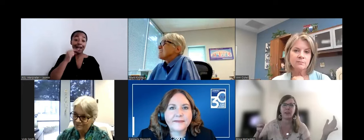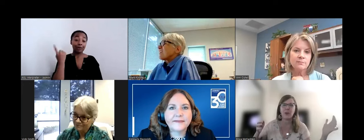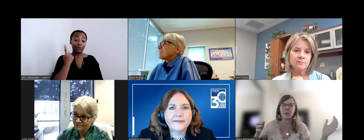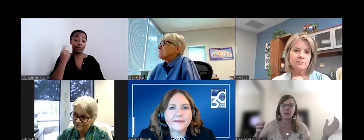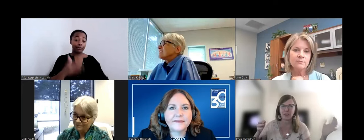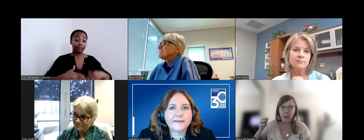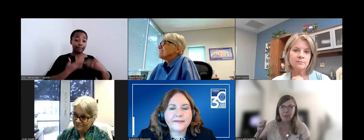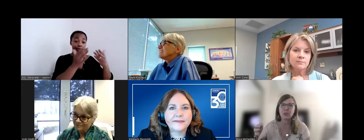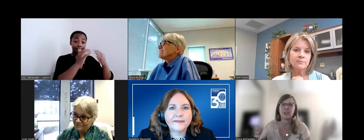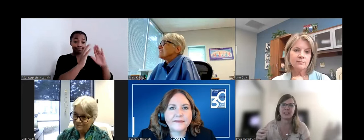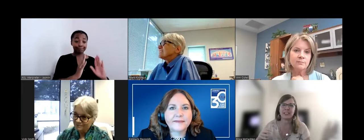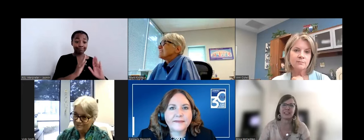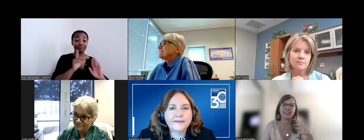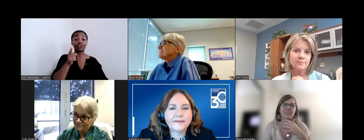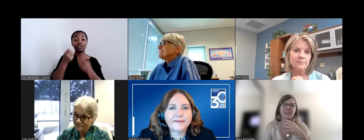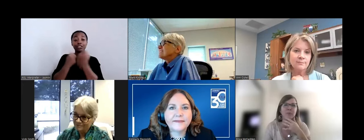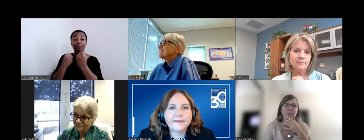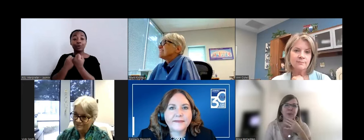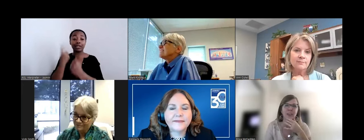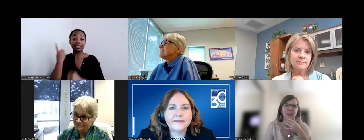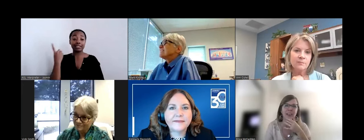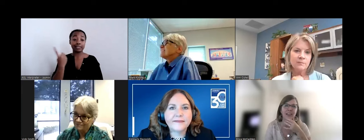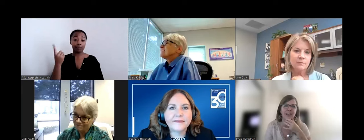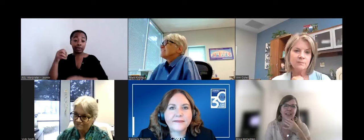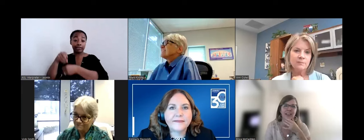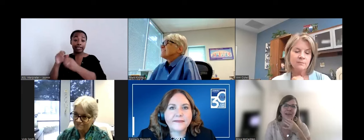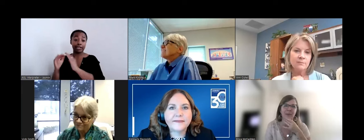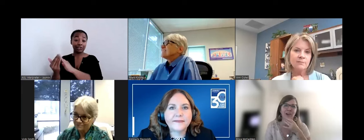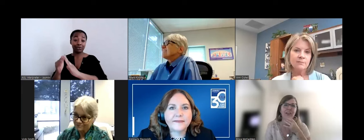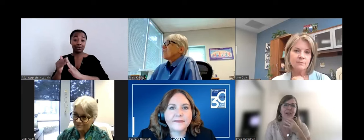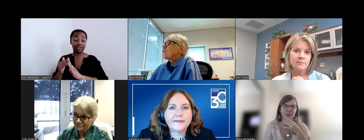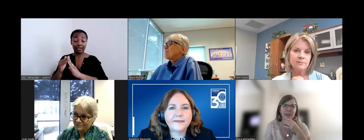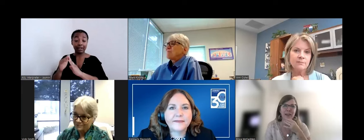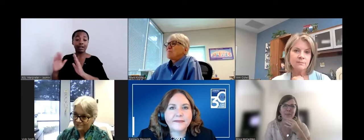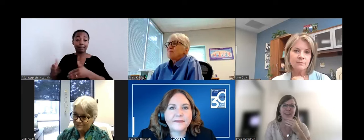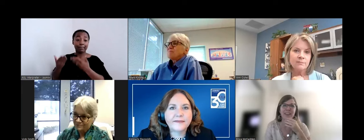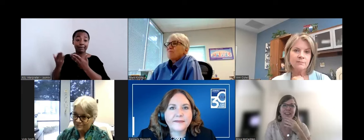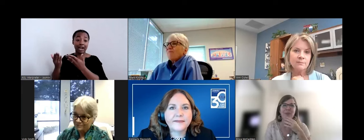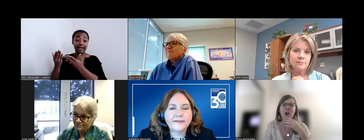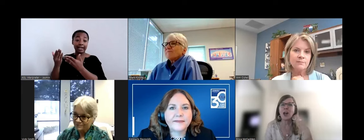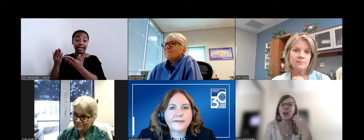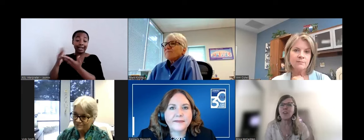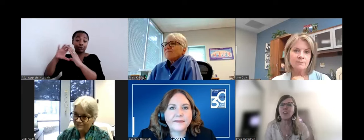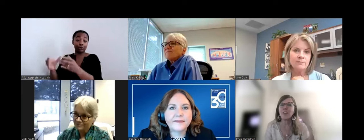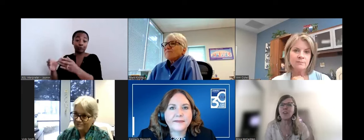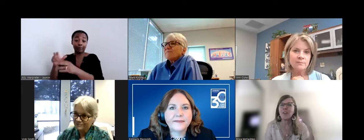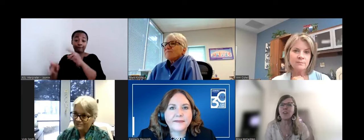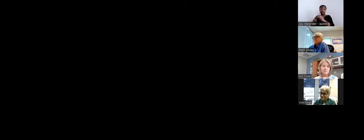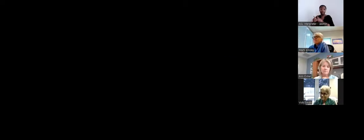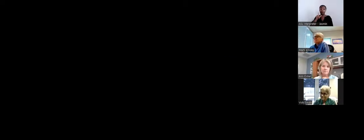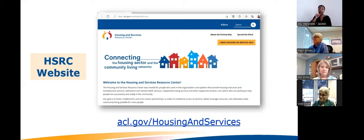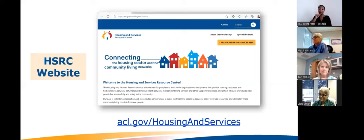with a community of people that are there for them. We also heard activities we